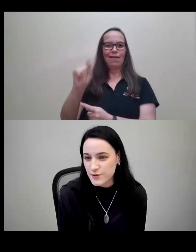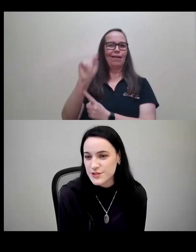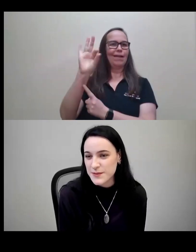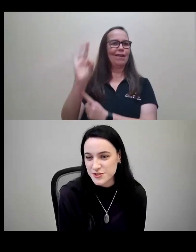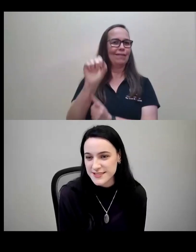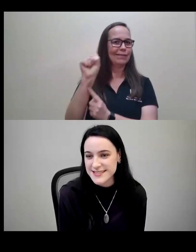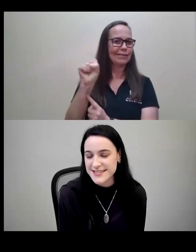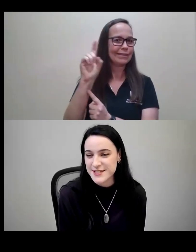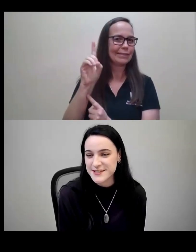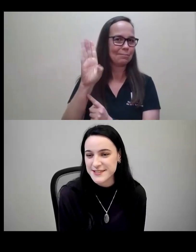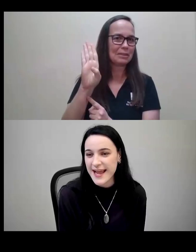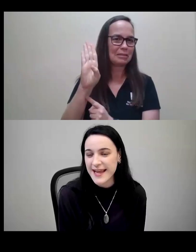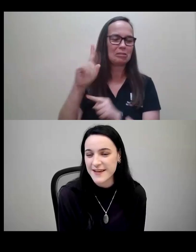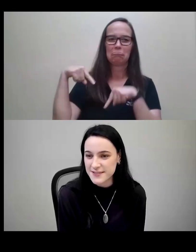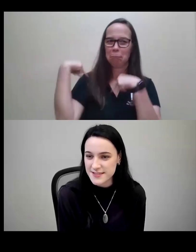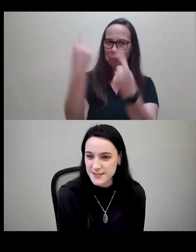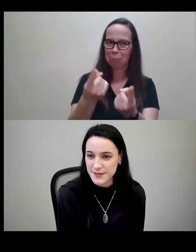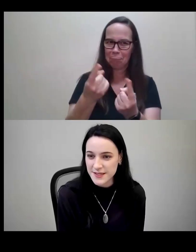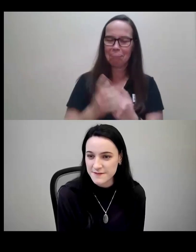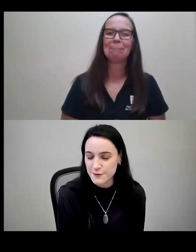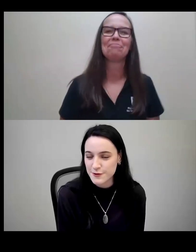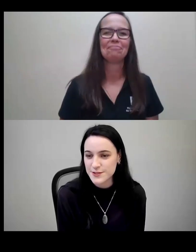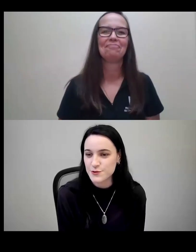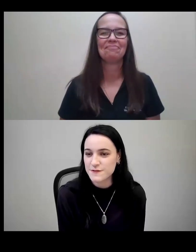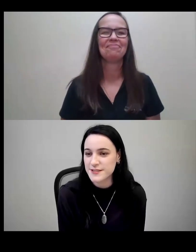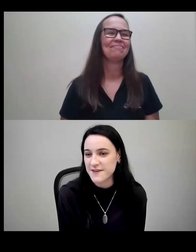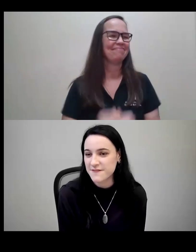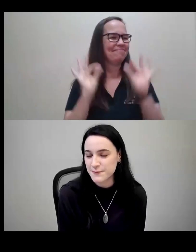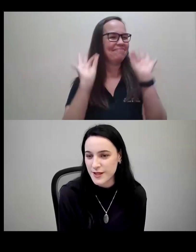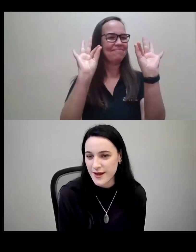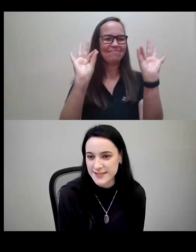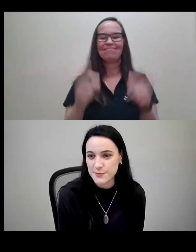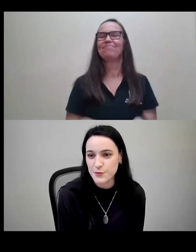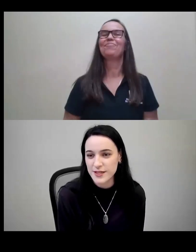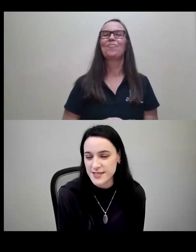bilingual specialist here at FSDB, Florida School for the Deaf and Blind. I've been